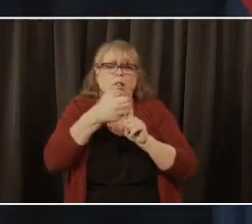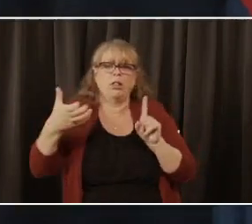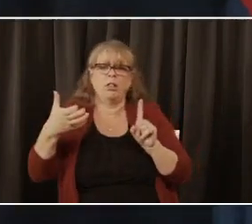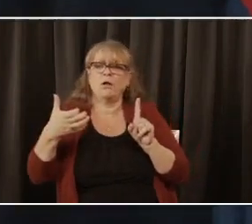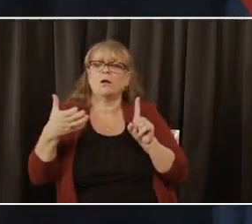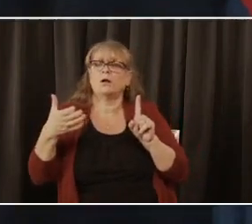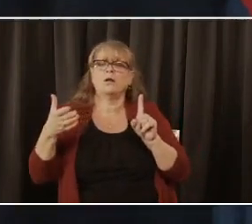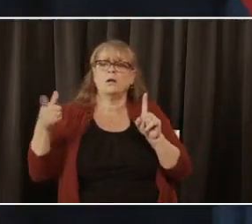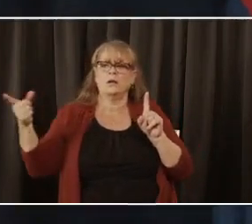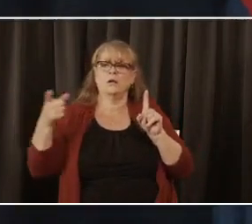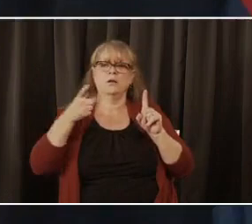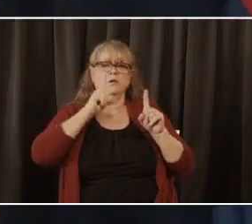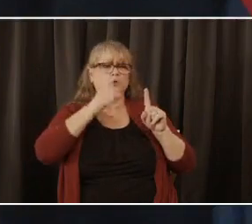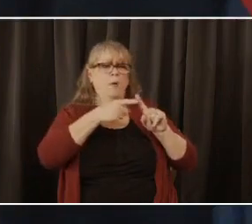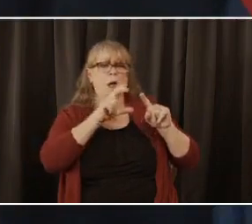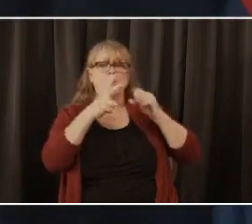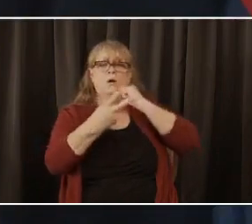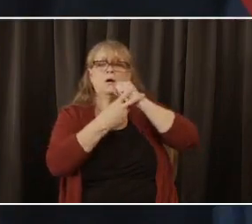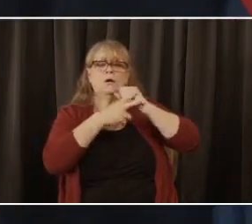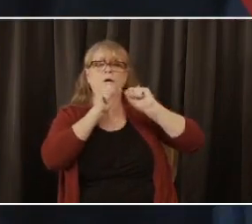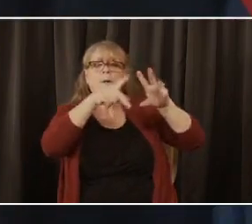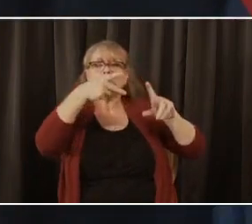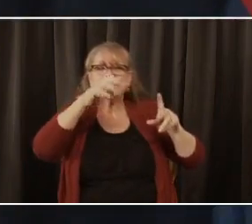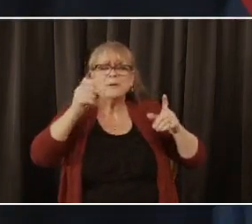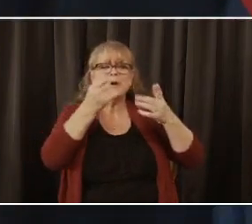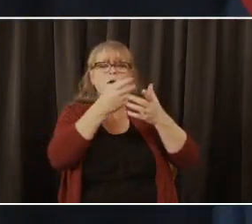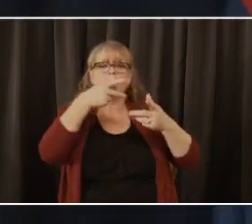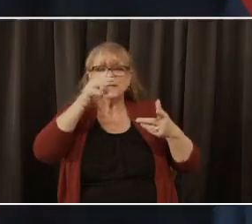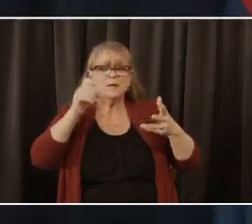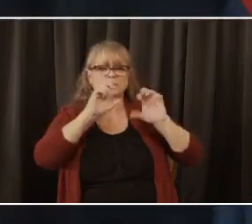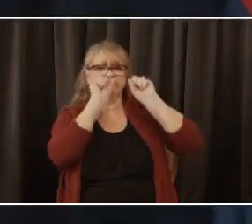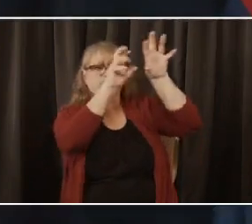second wave. And as we experienced this fourth wave and it's Colorado's minimize the loss of